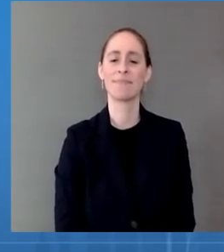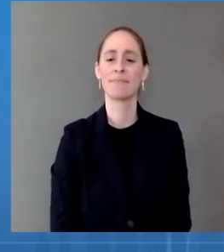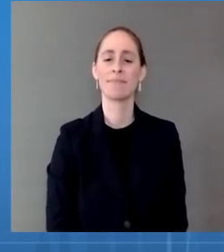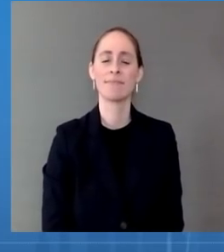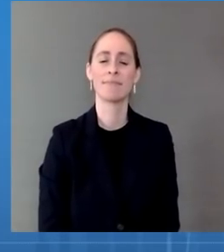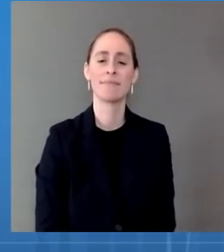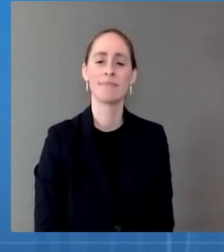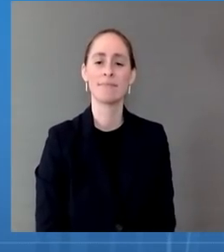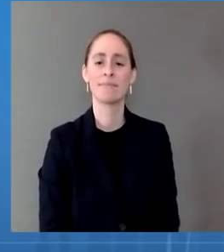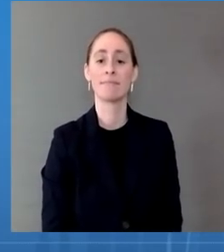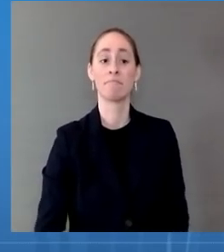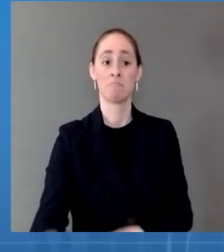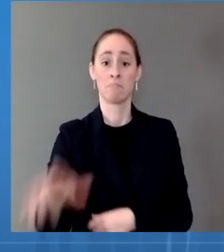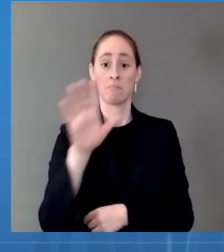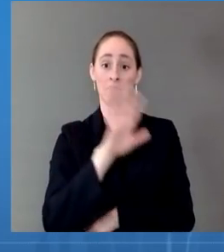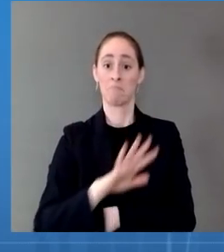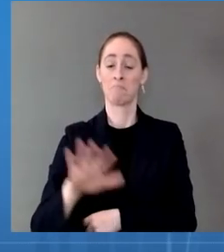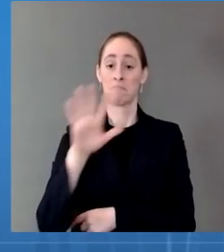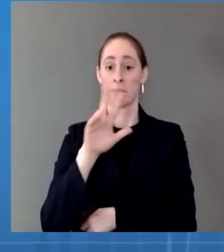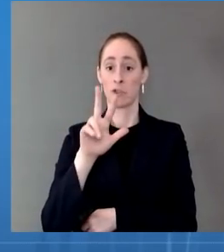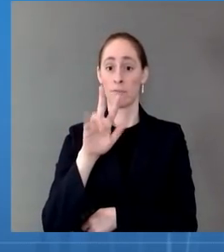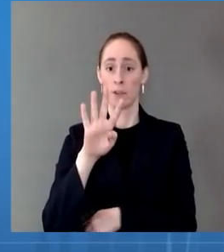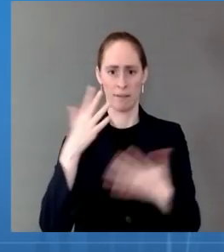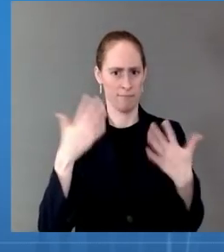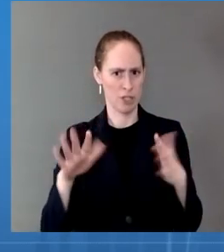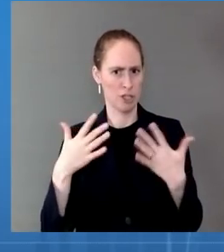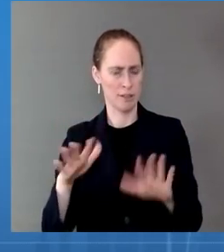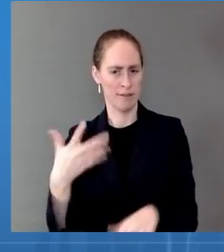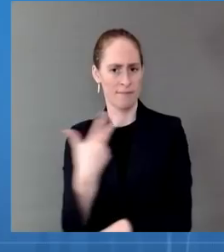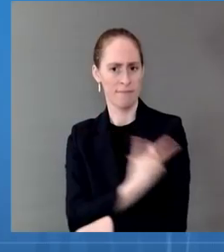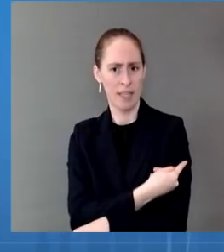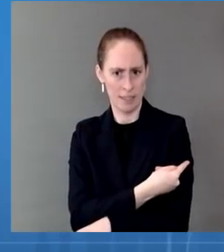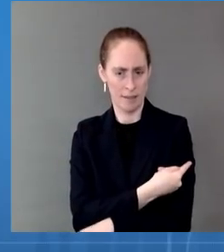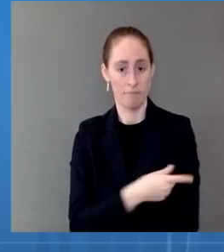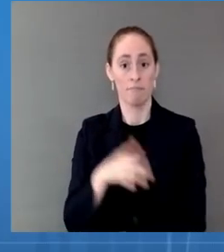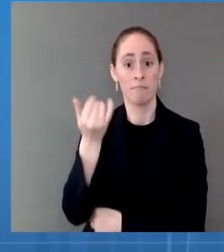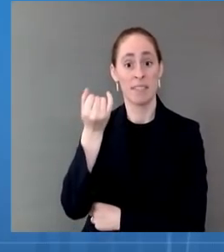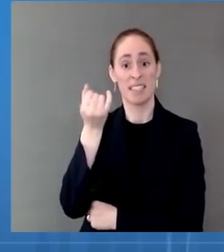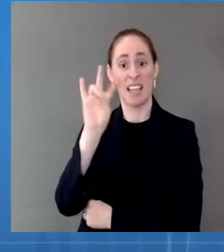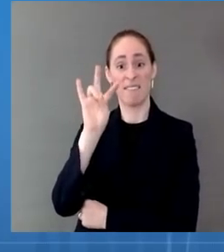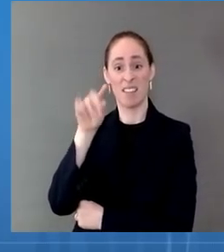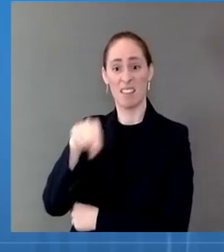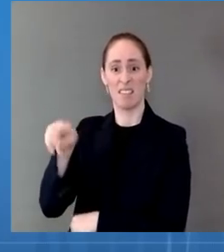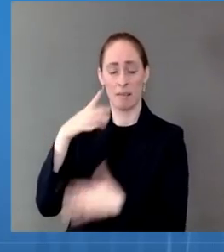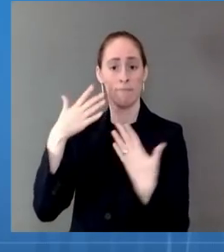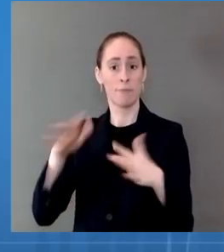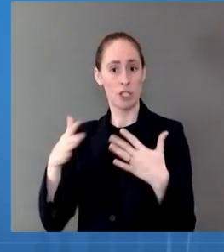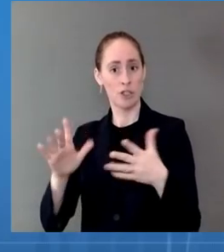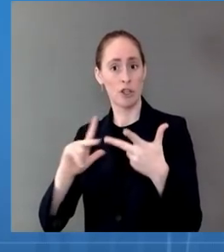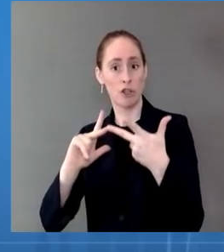Those son who had a booster had just recently received it. Additionally, 16 percent of the cases